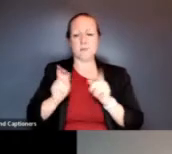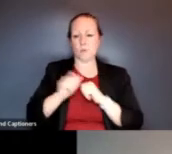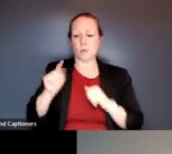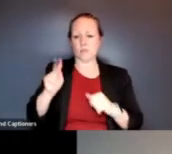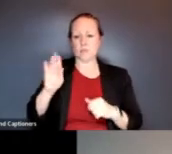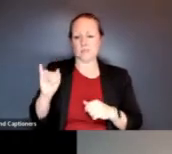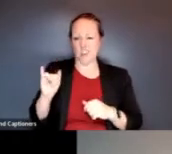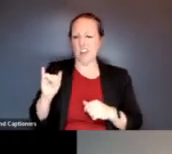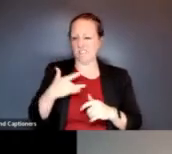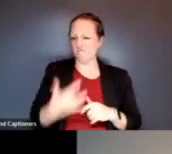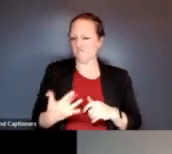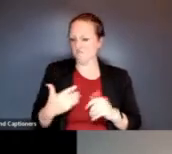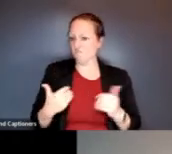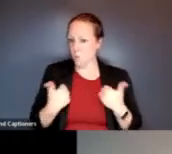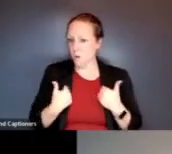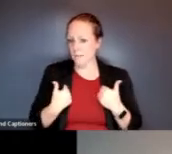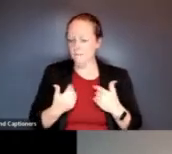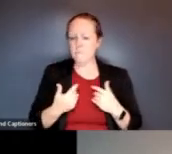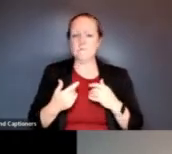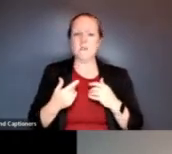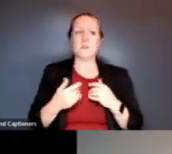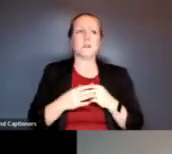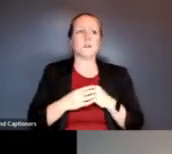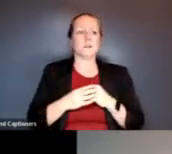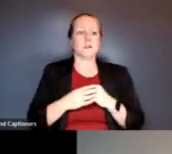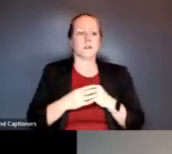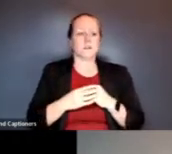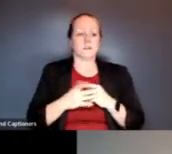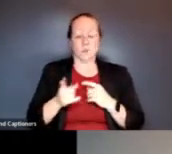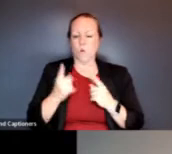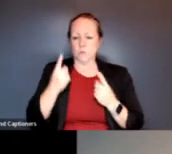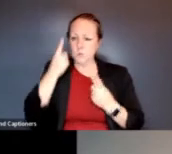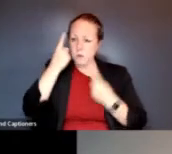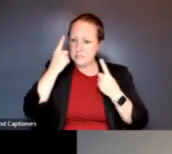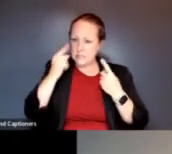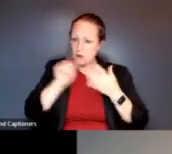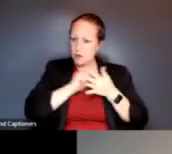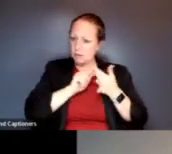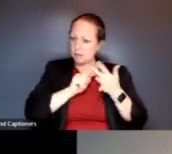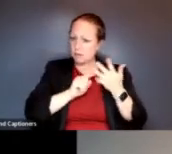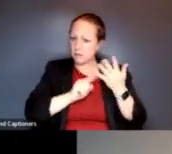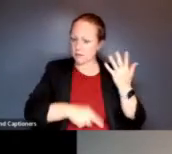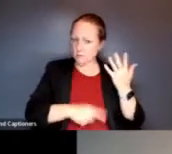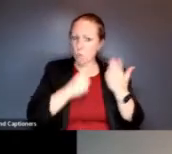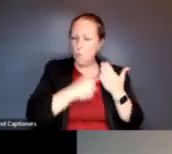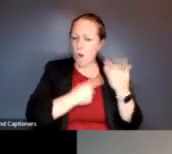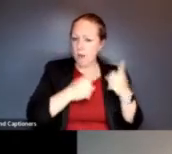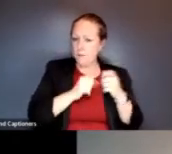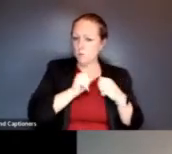that. Sometimes there's an issue. So considering all these factors and adjusting the, you know, perhaps the frequency with